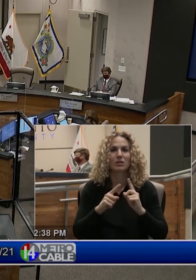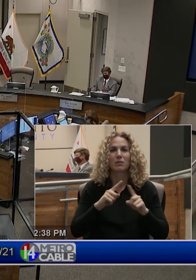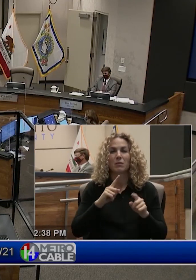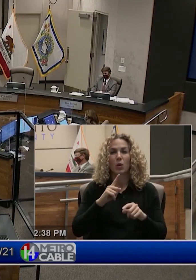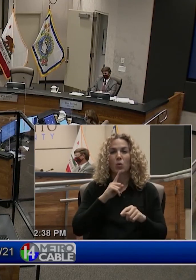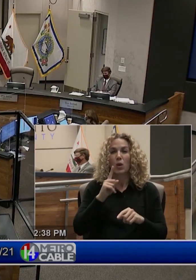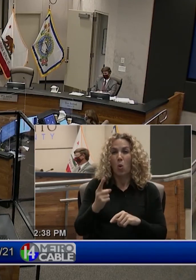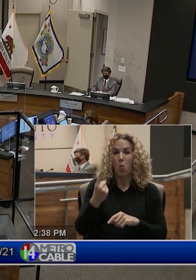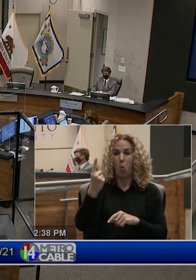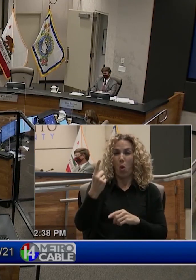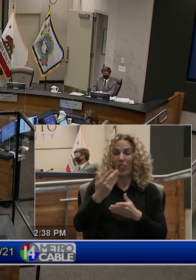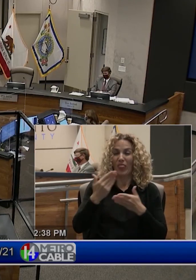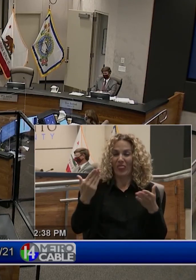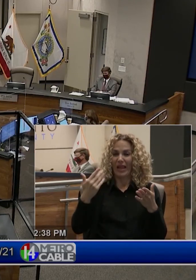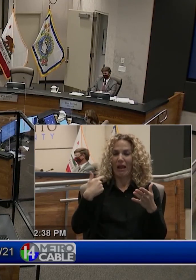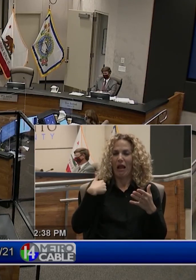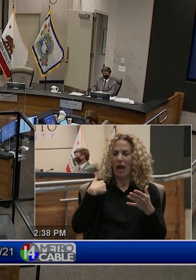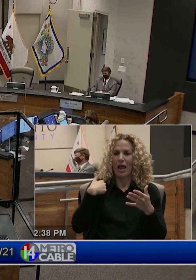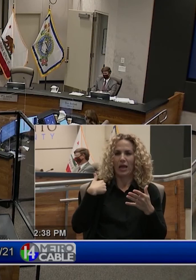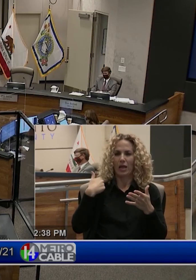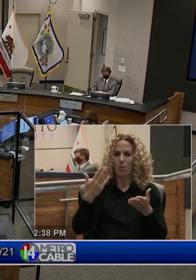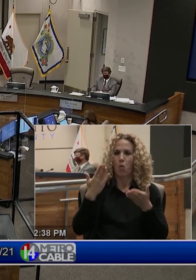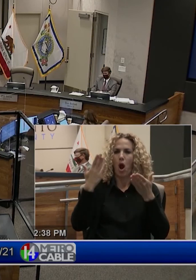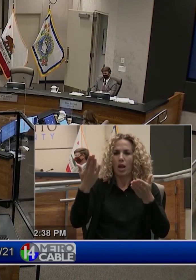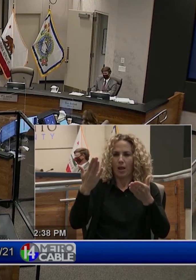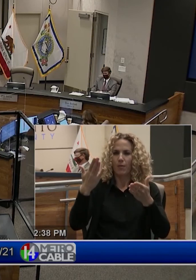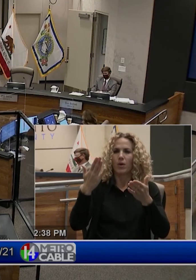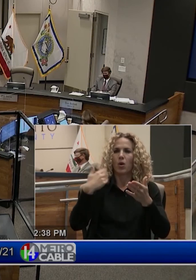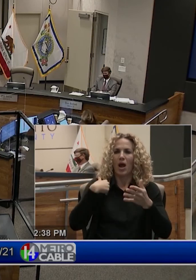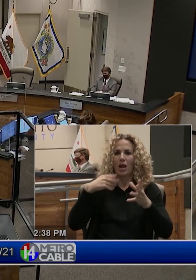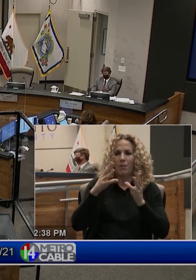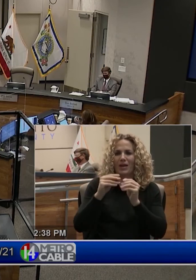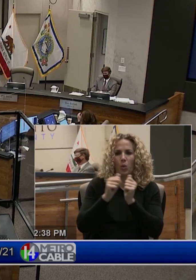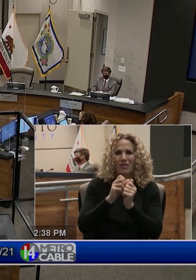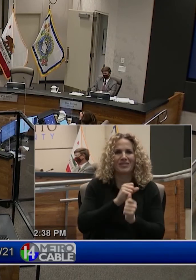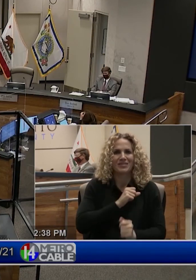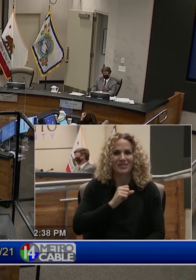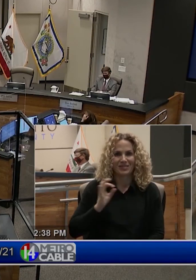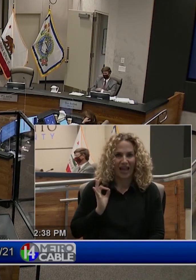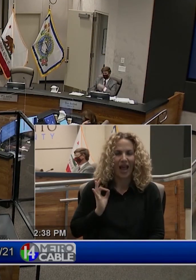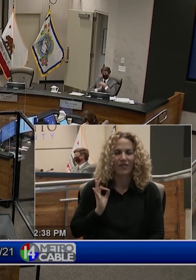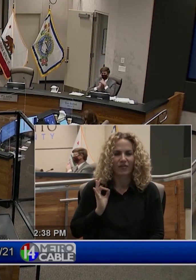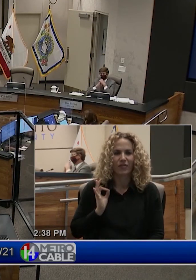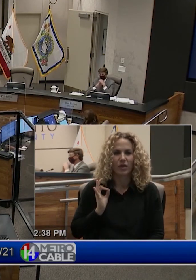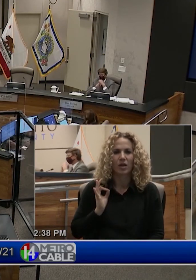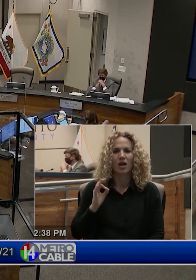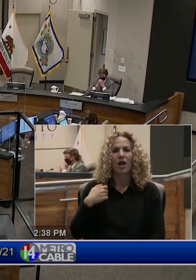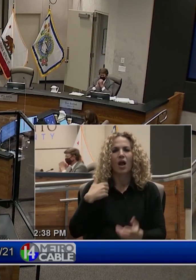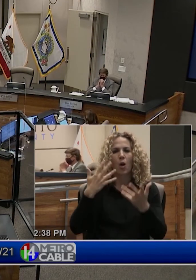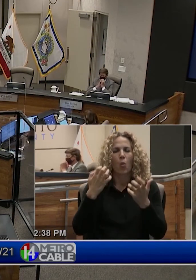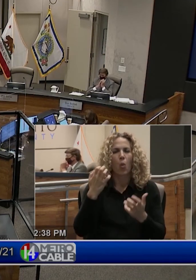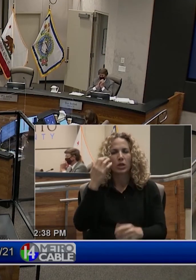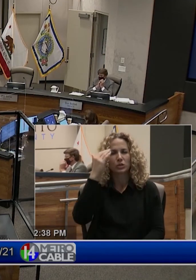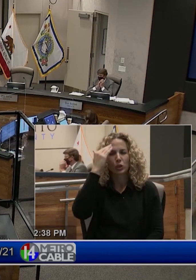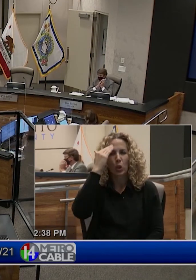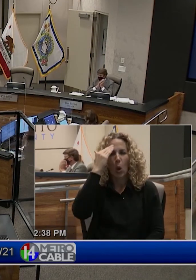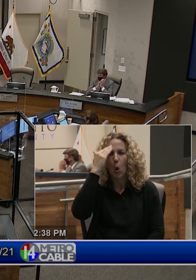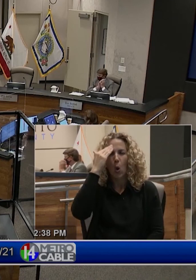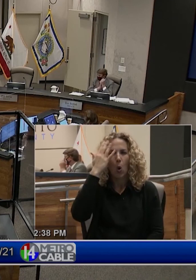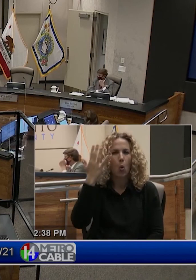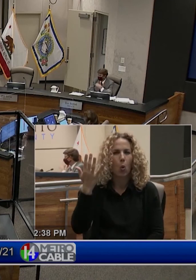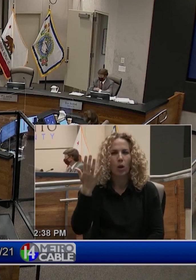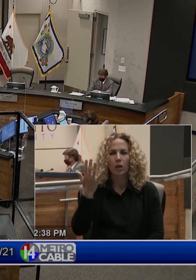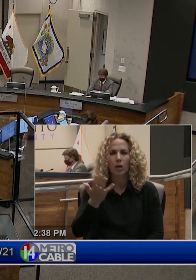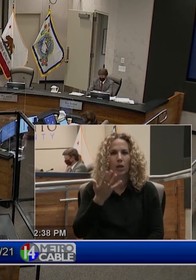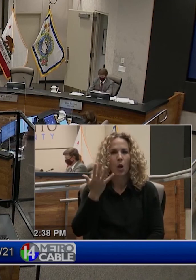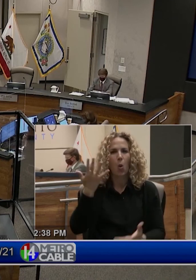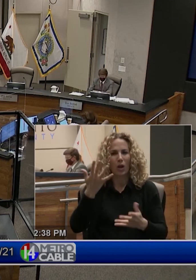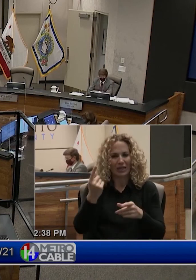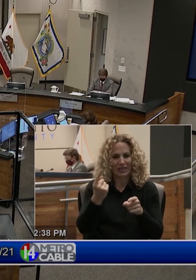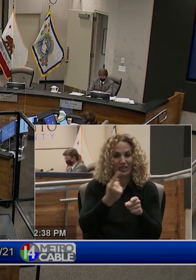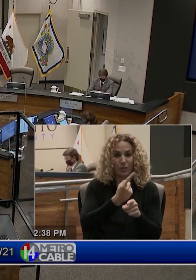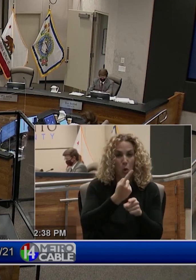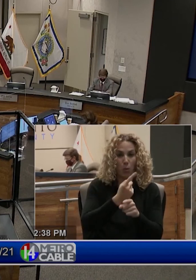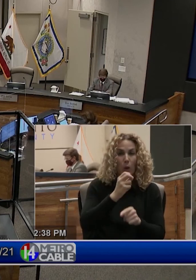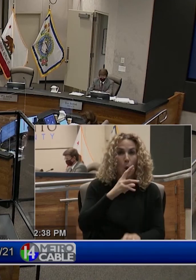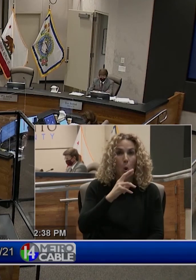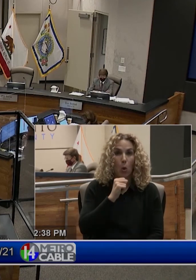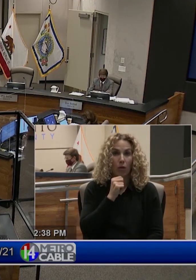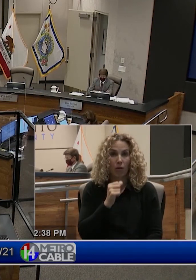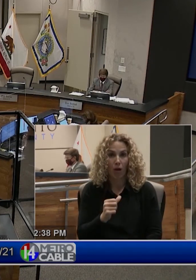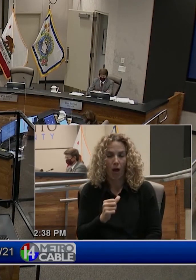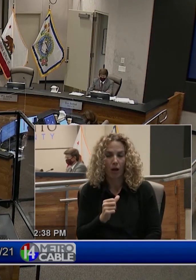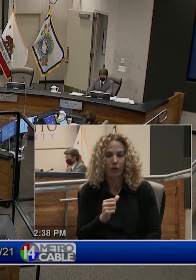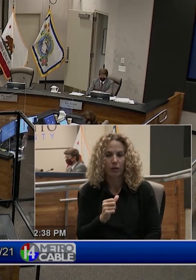DISTRICTS, HOWEVER, ONE OF THE THINGS I'VE RAISED IS WANTING TO